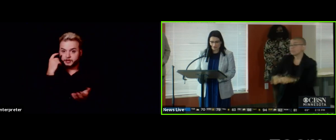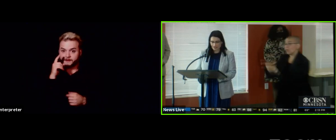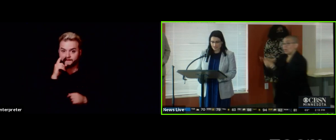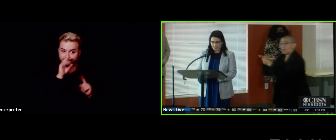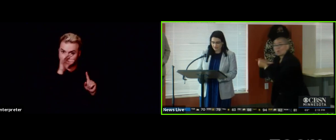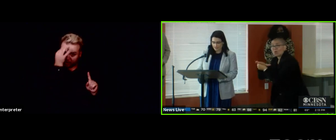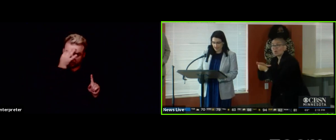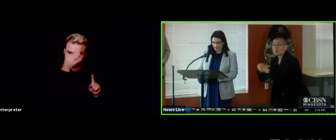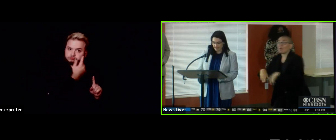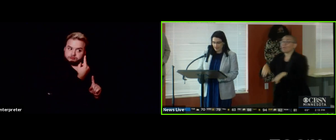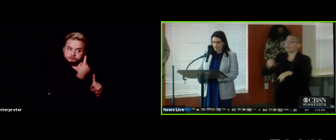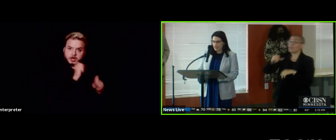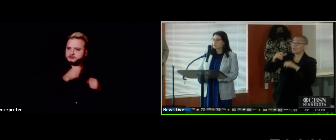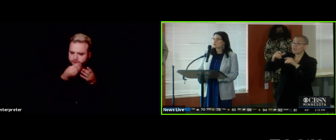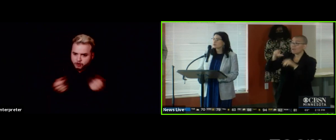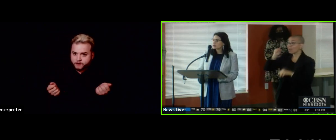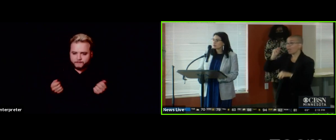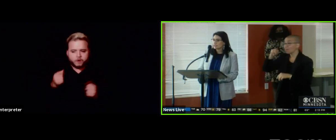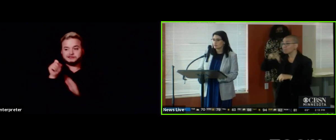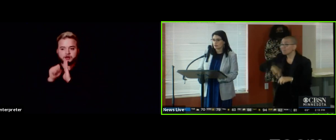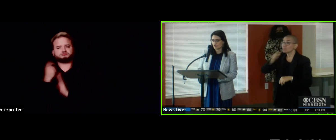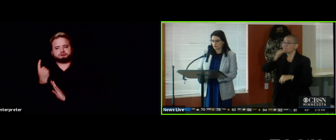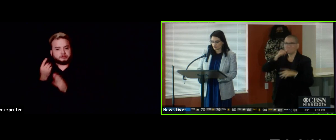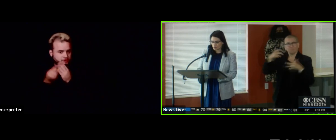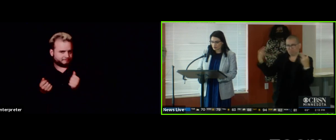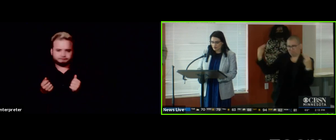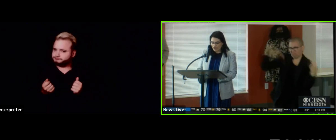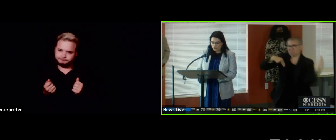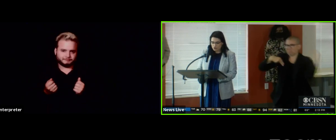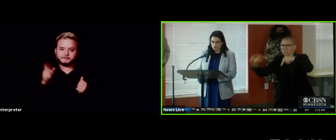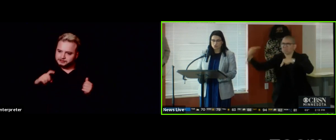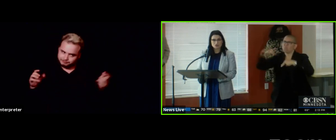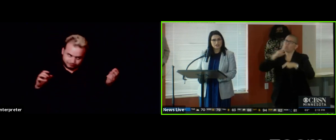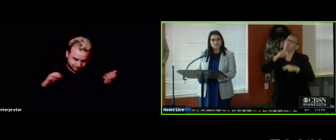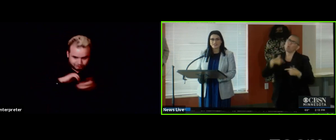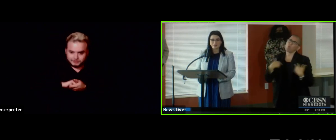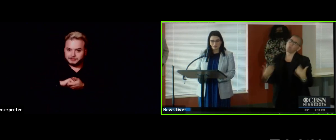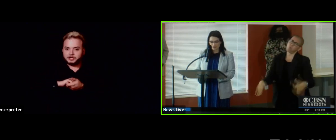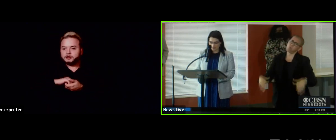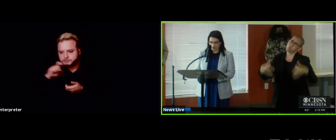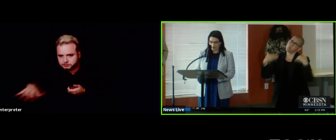single day and I’m incredibly grateful for the providers who are stretched than before